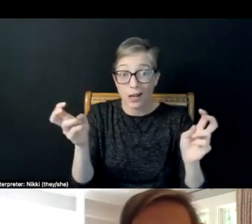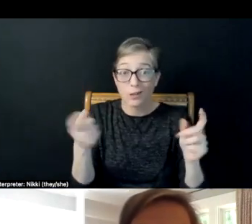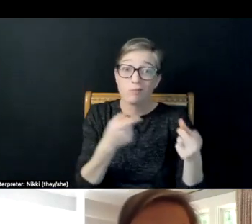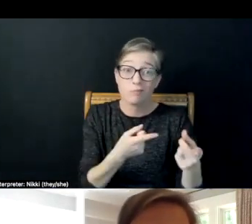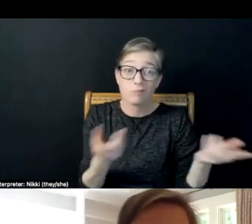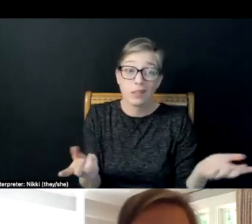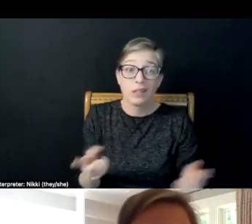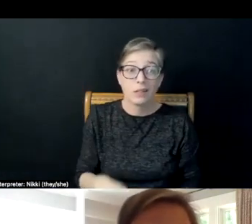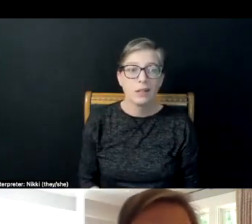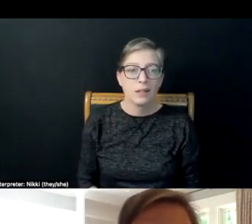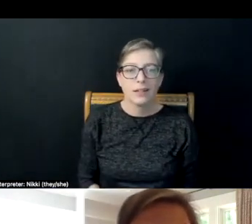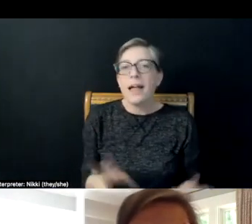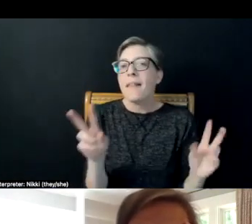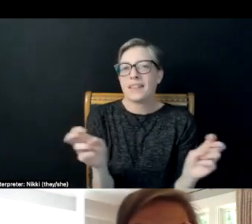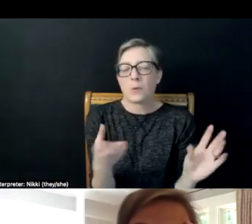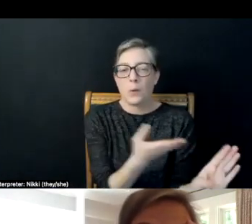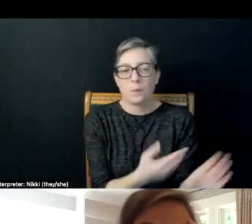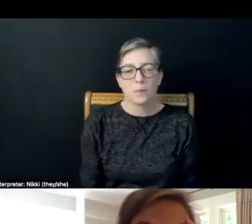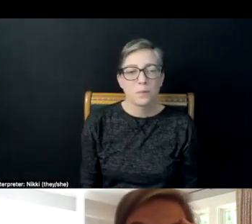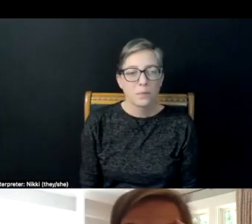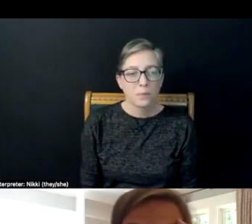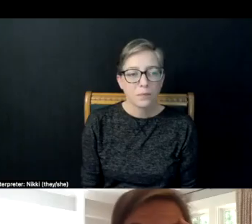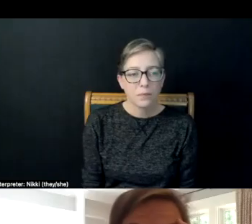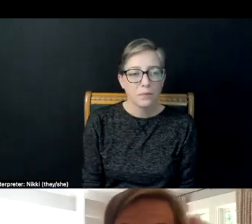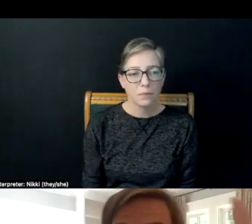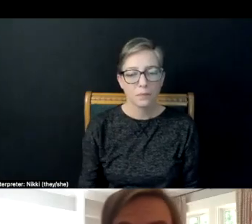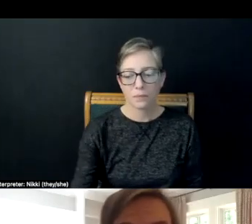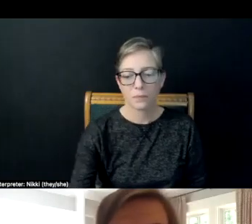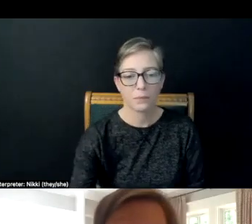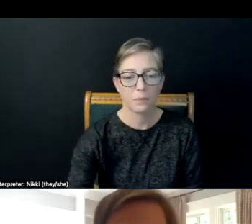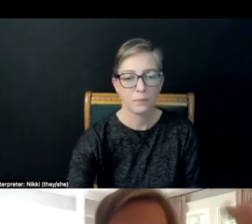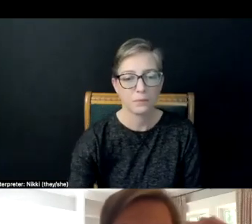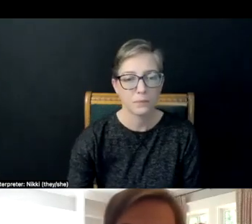one group fail to imagine that people in some other group, regardless of what that other is,